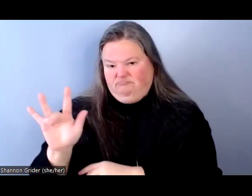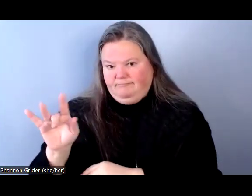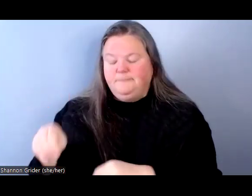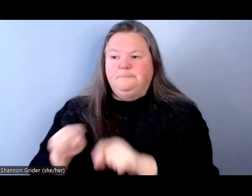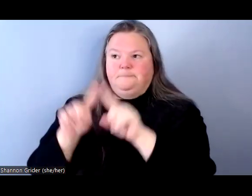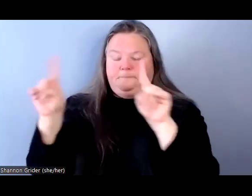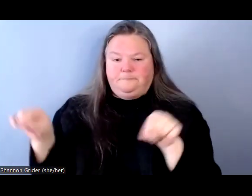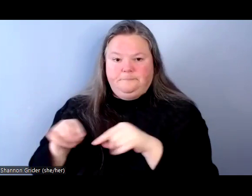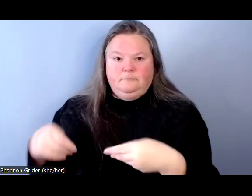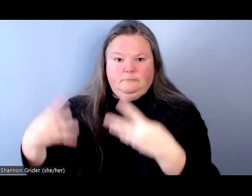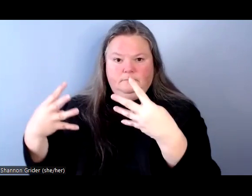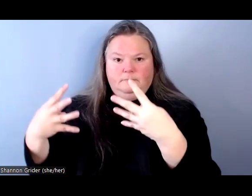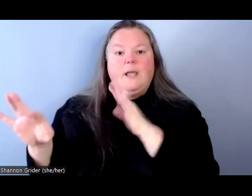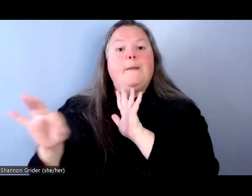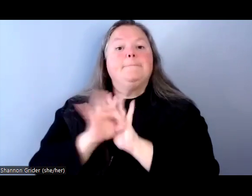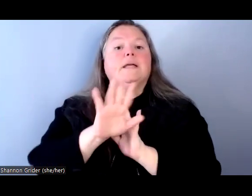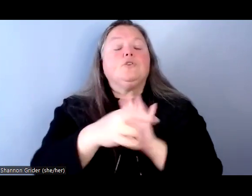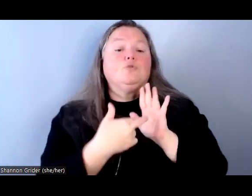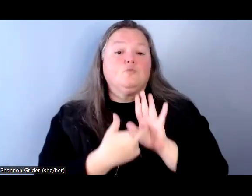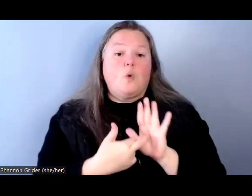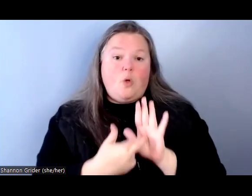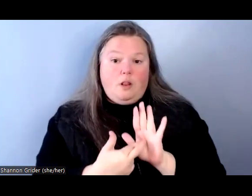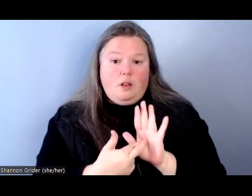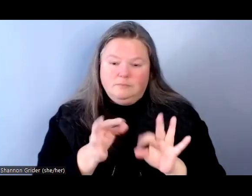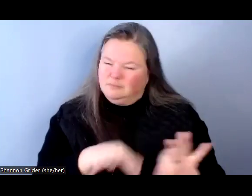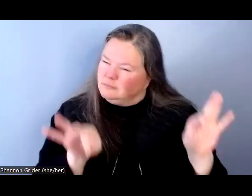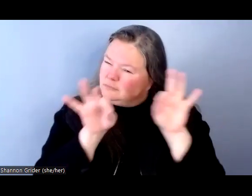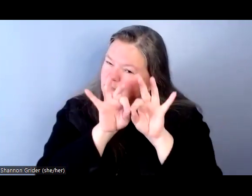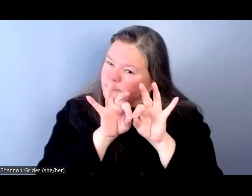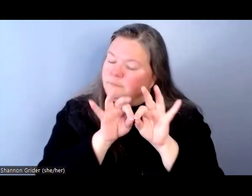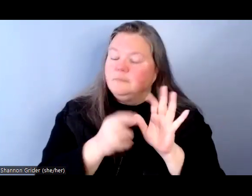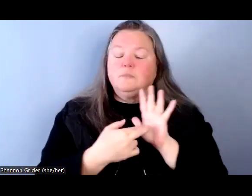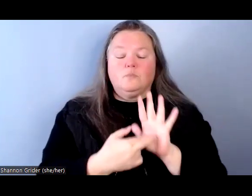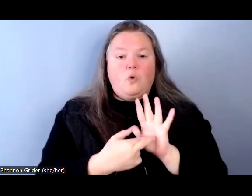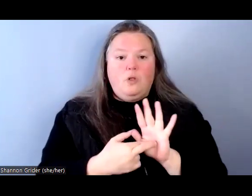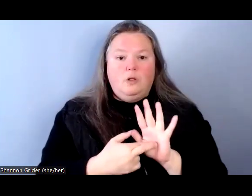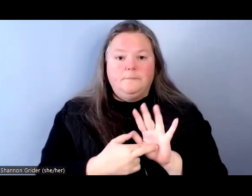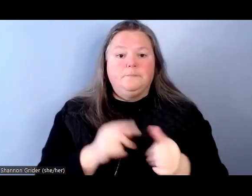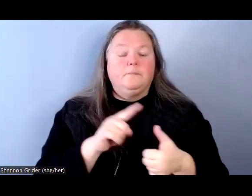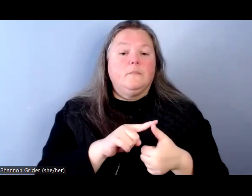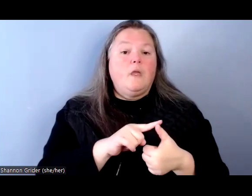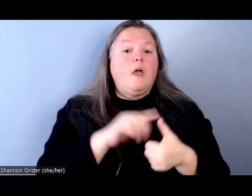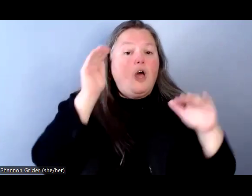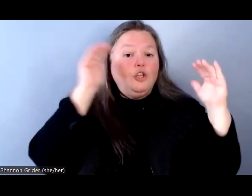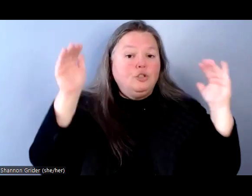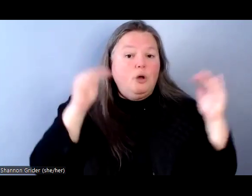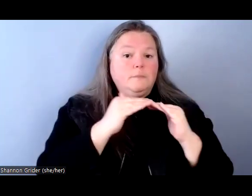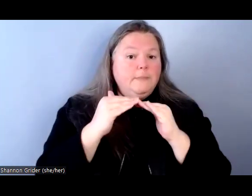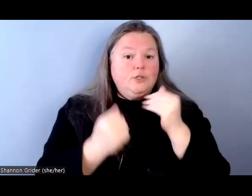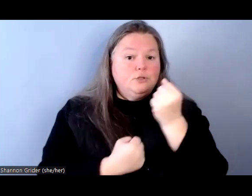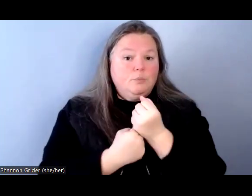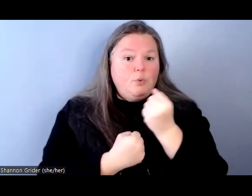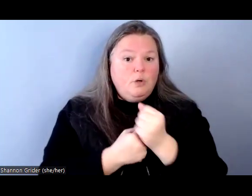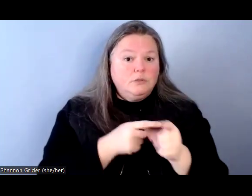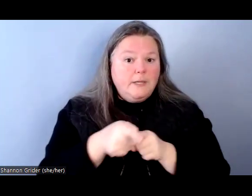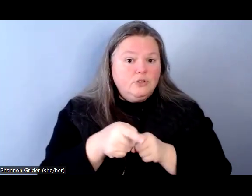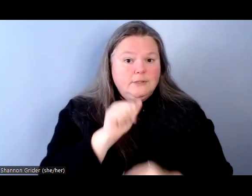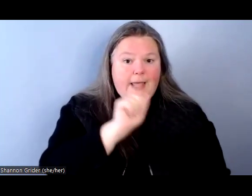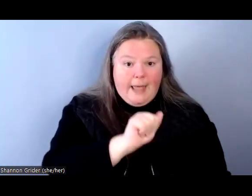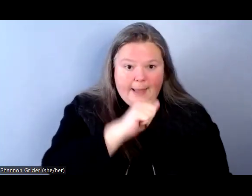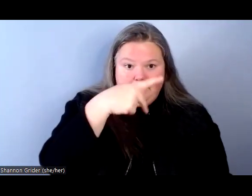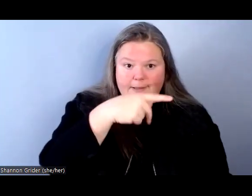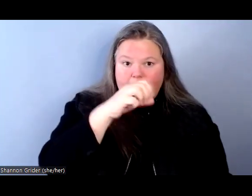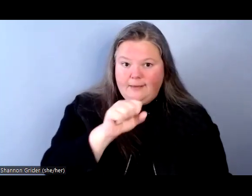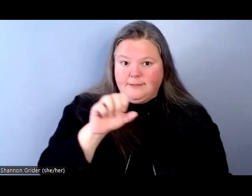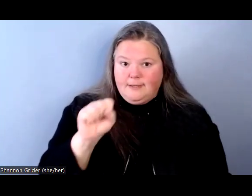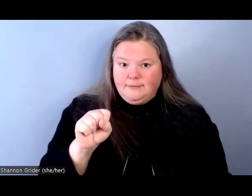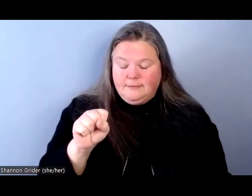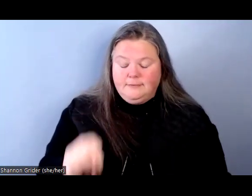and then choose your role -Adult Peer Support Specialist (APSS),